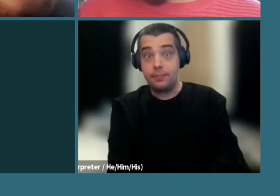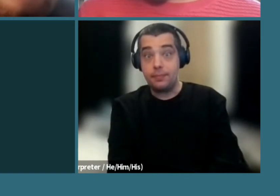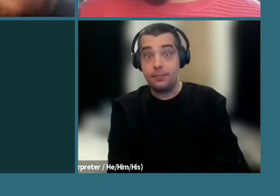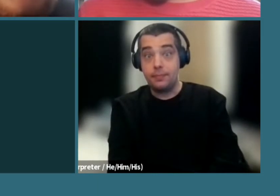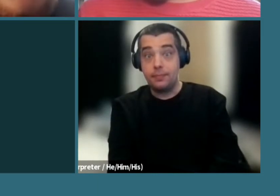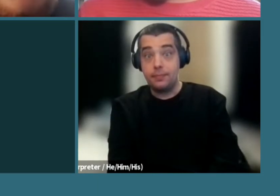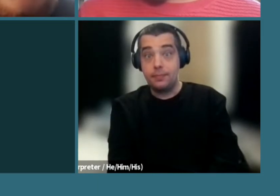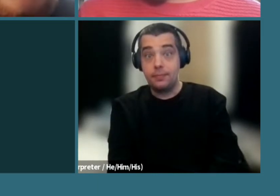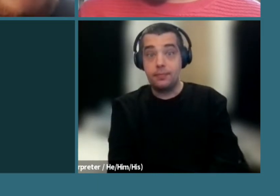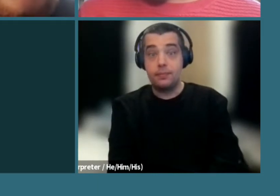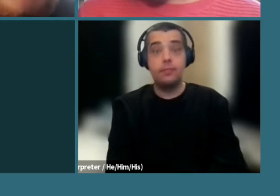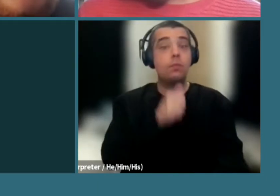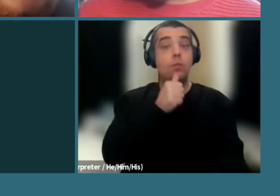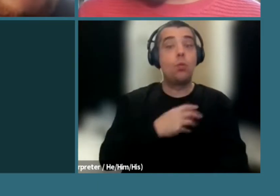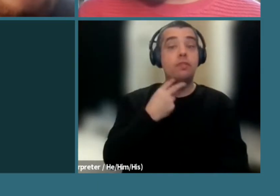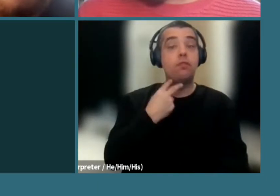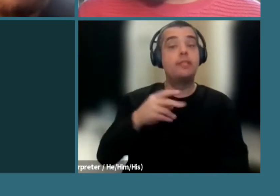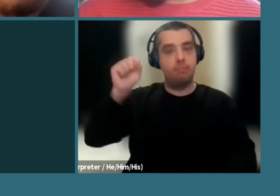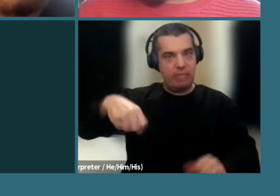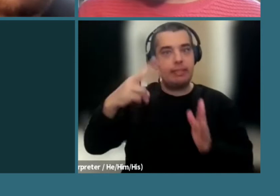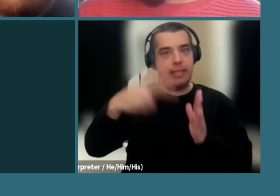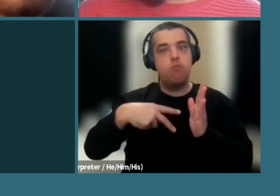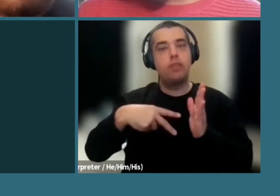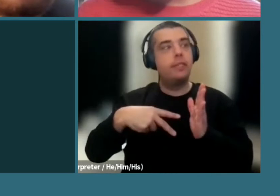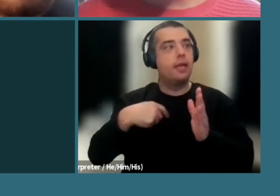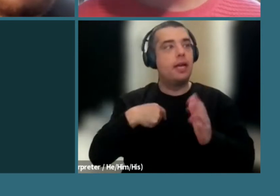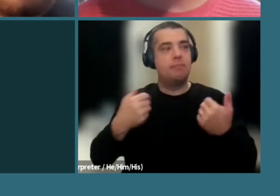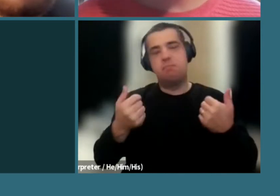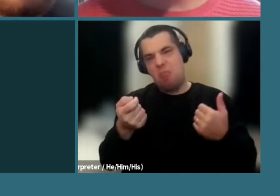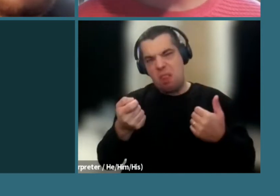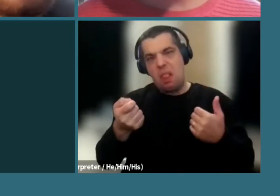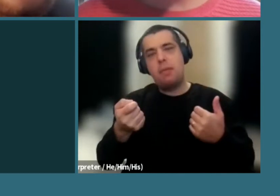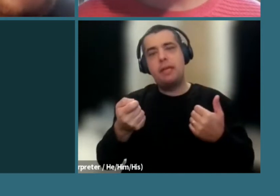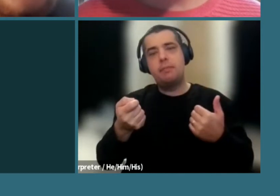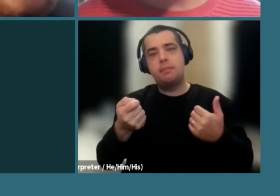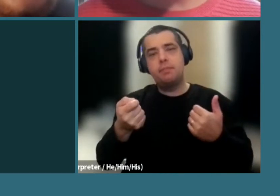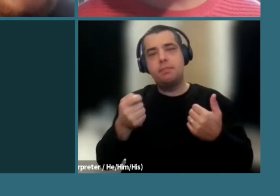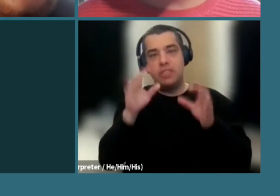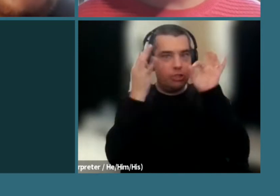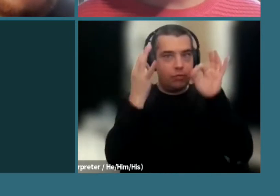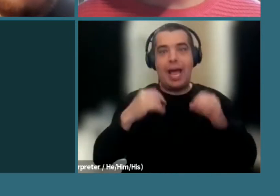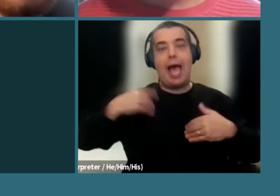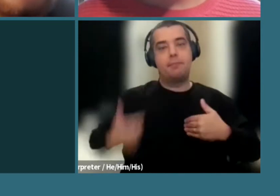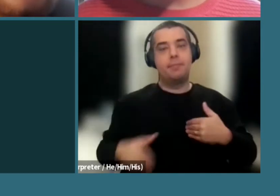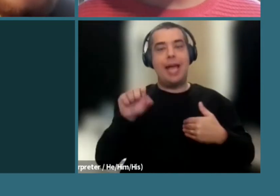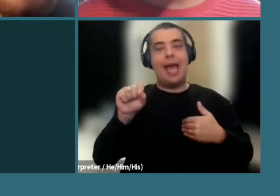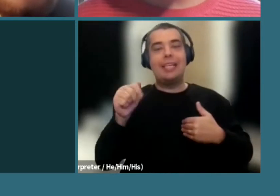[offscreen] I can read my first list. It's short. I got a little bit distracted. Hi. This is Ashleigh.